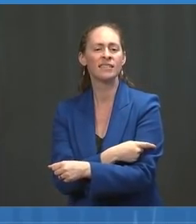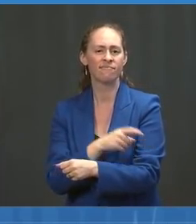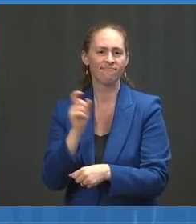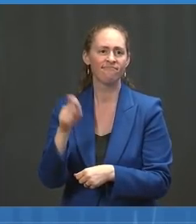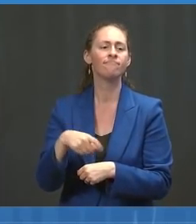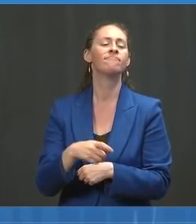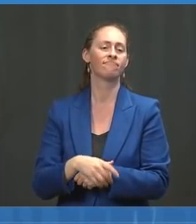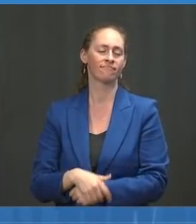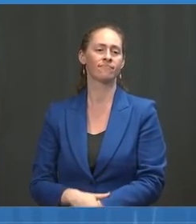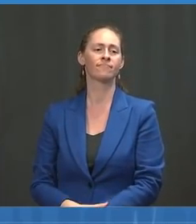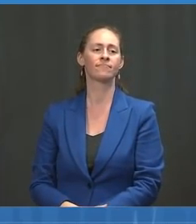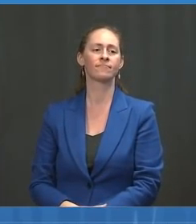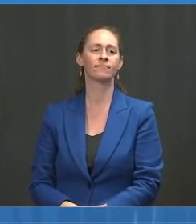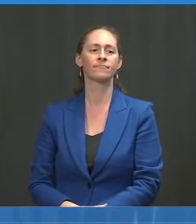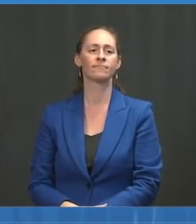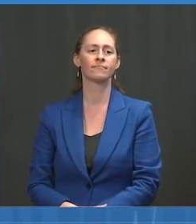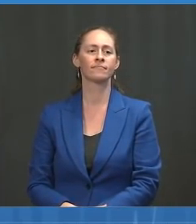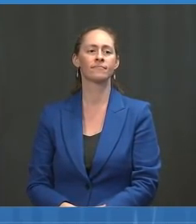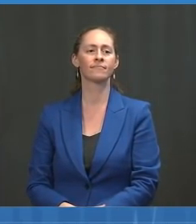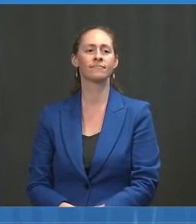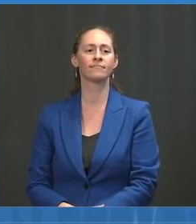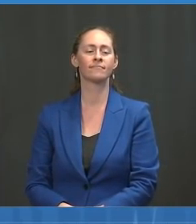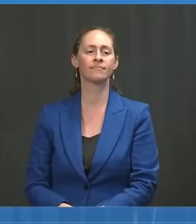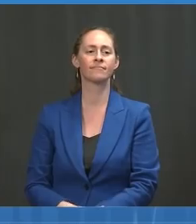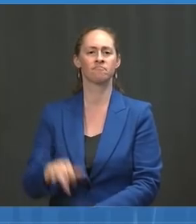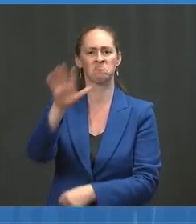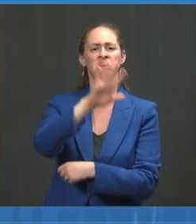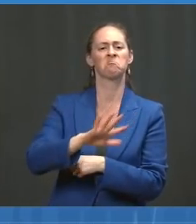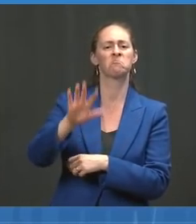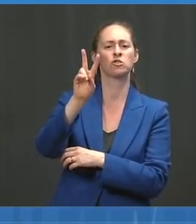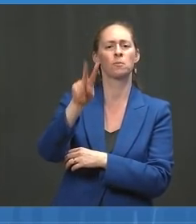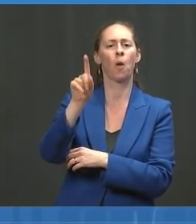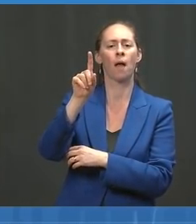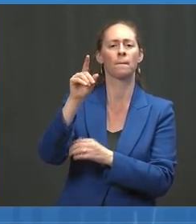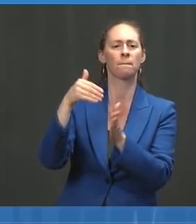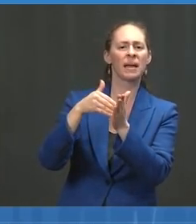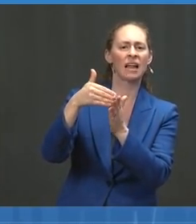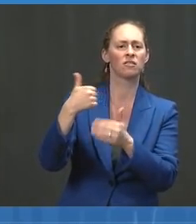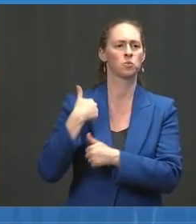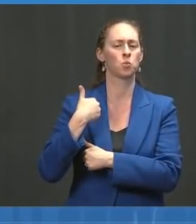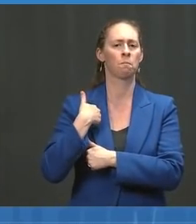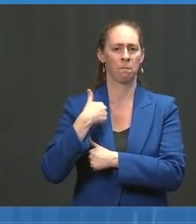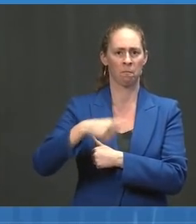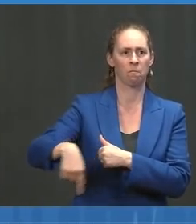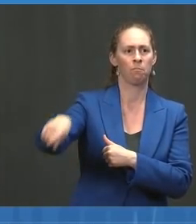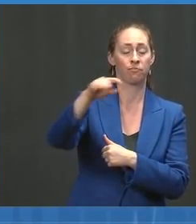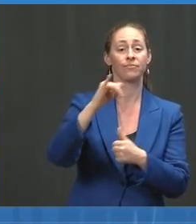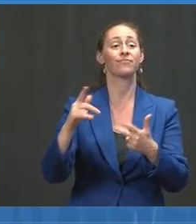and National Guardsmen and women; third, people who work in federal medical facilities,